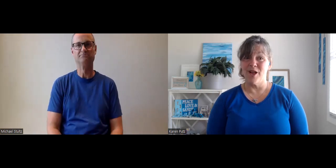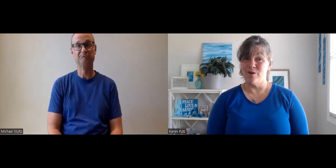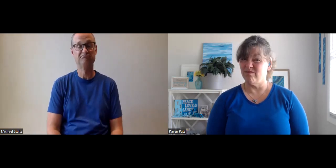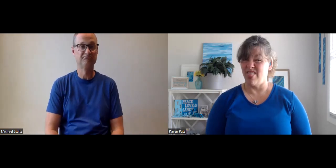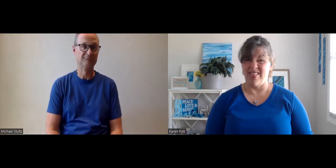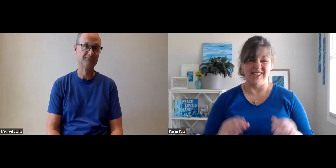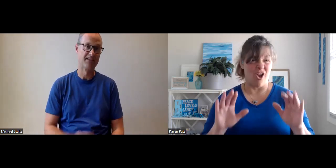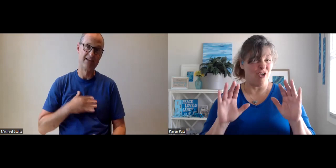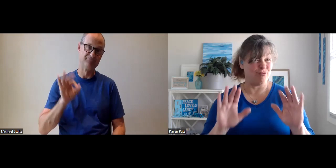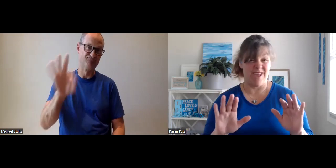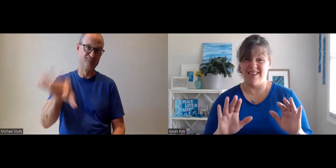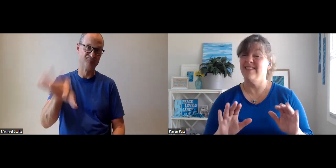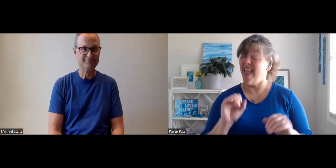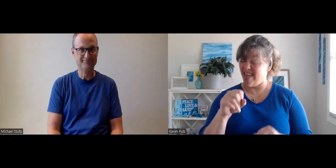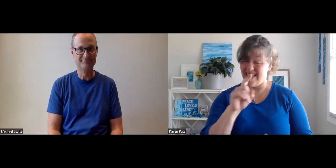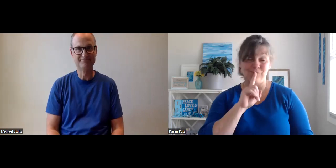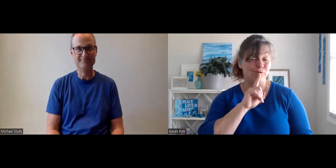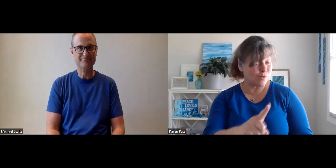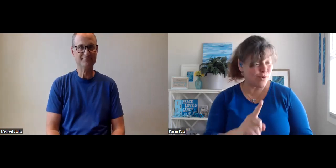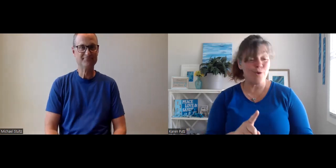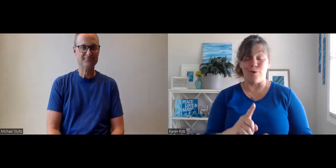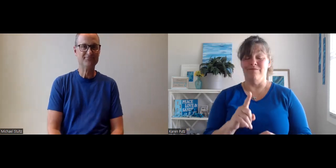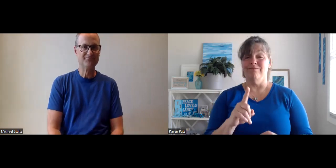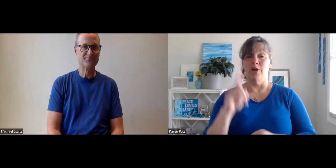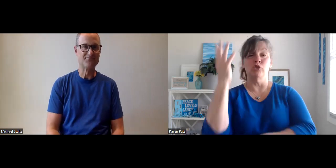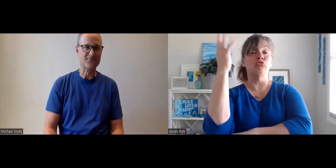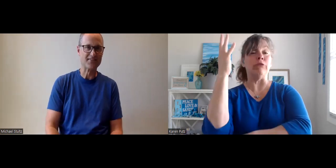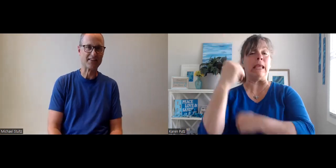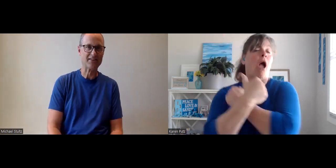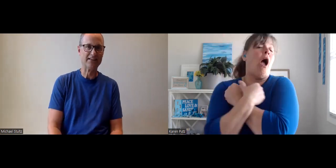of publishing those, and I'm not sure what my theme would be. My genre.